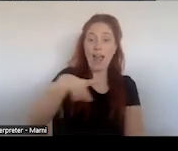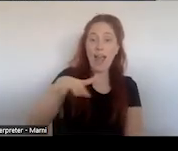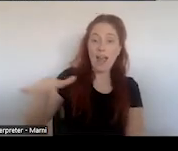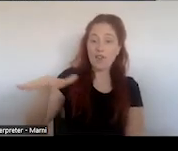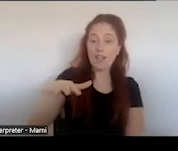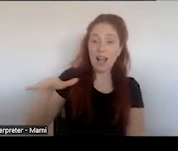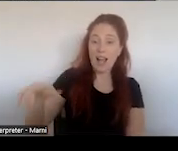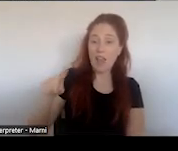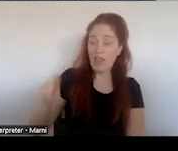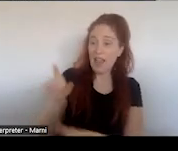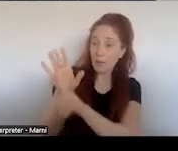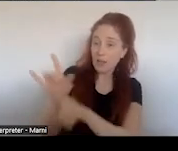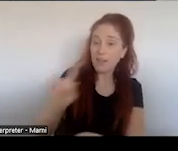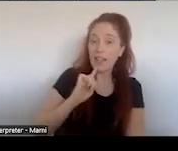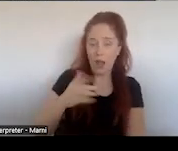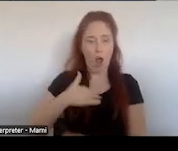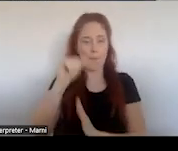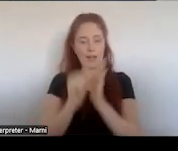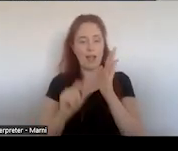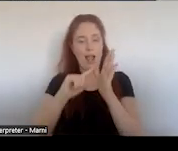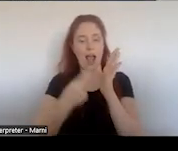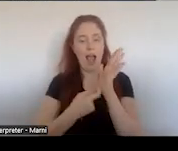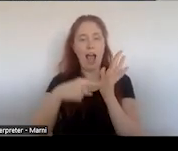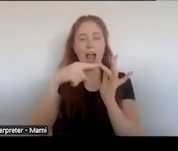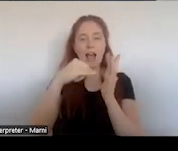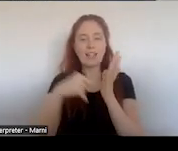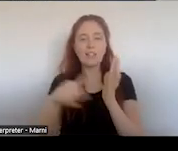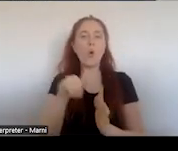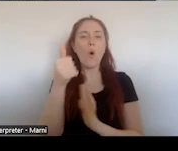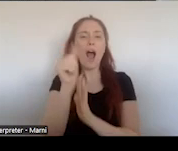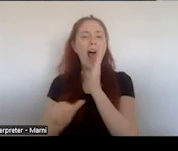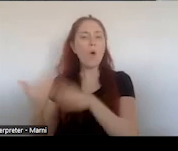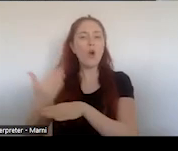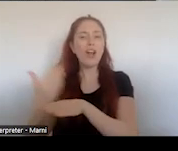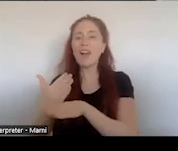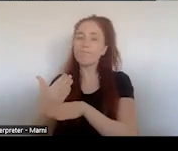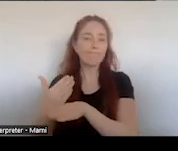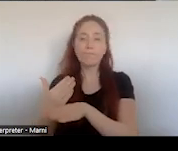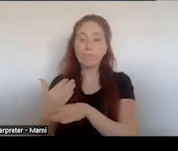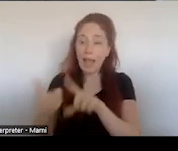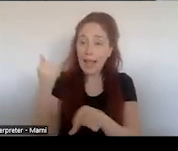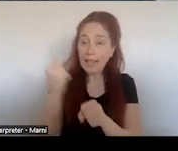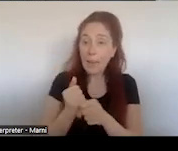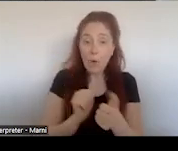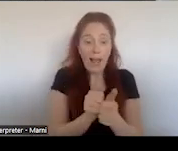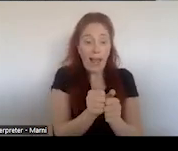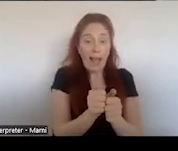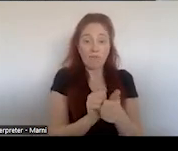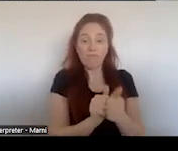artist or arts worker. We know in the screen and a digital games developer and industries, some of